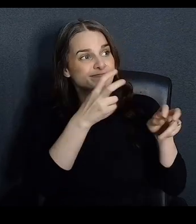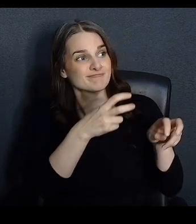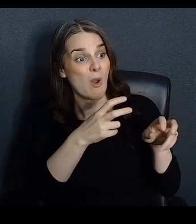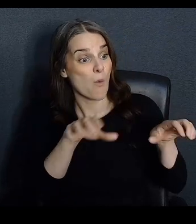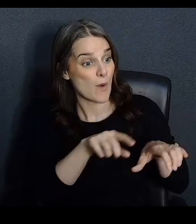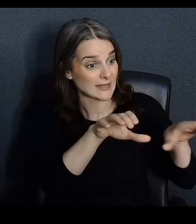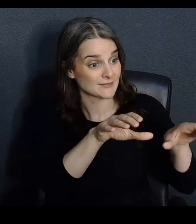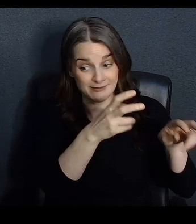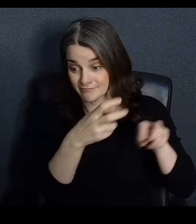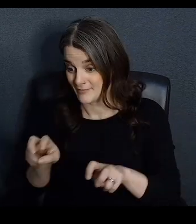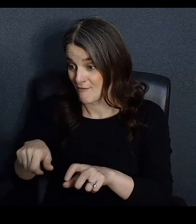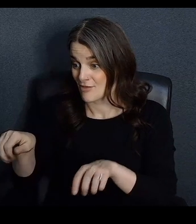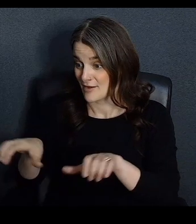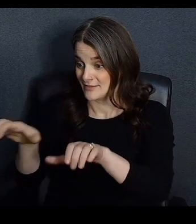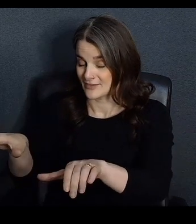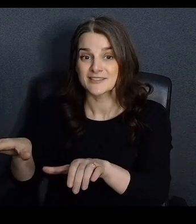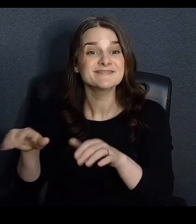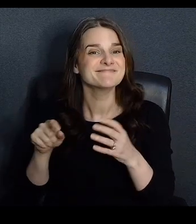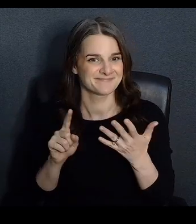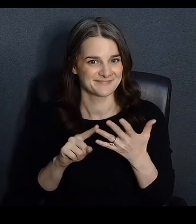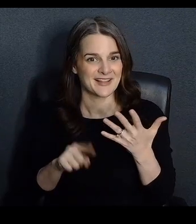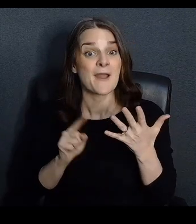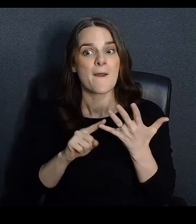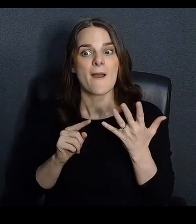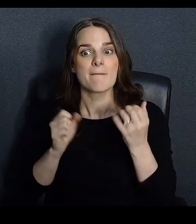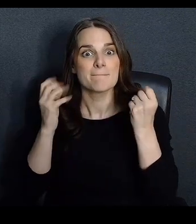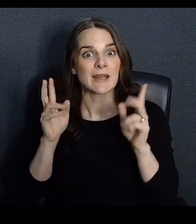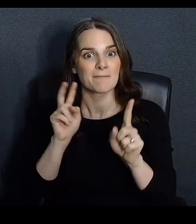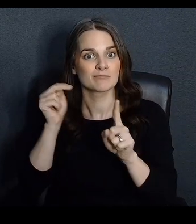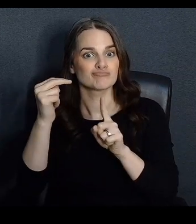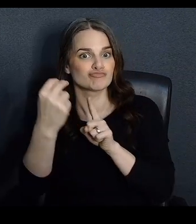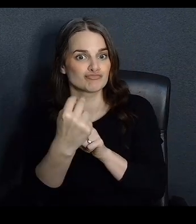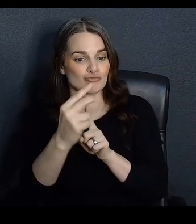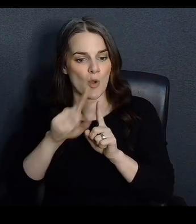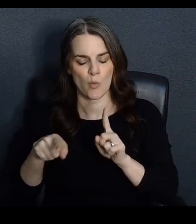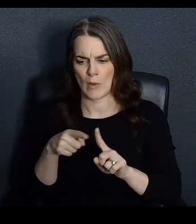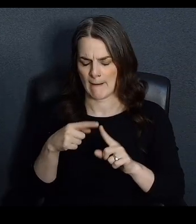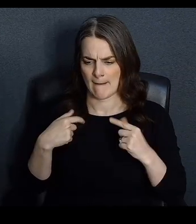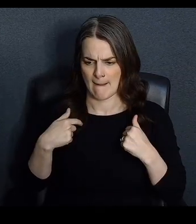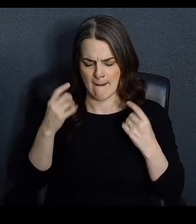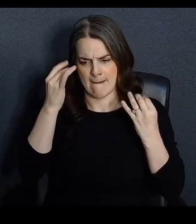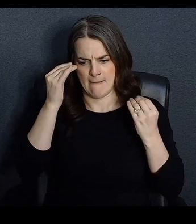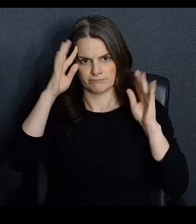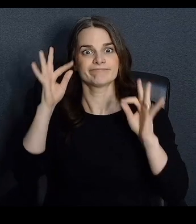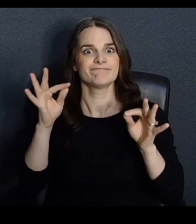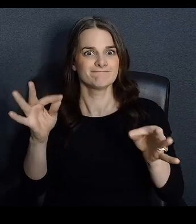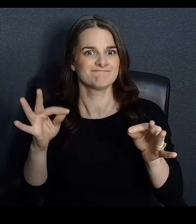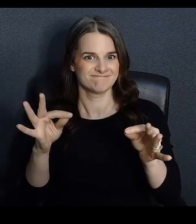and considering multiple perspectives, or taking multiple pieces of information into account when you're making a decision.